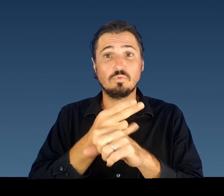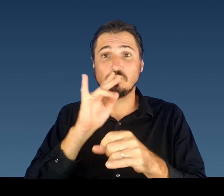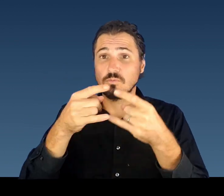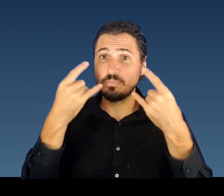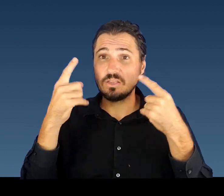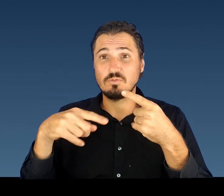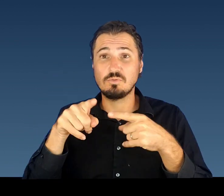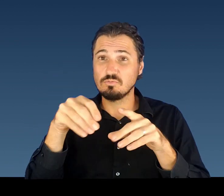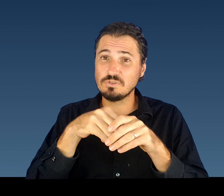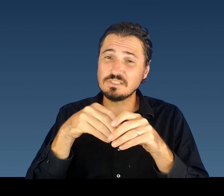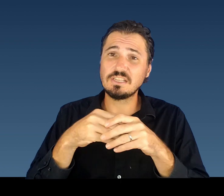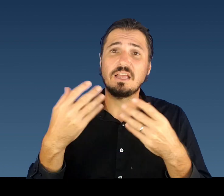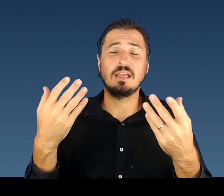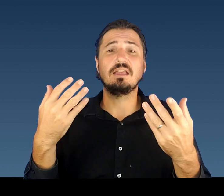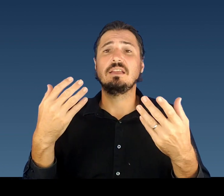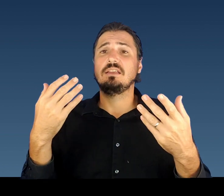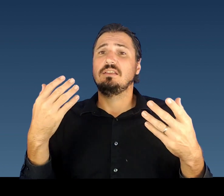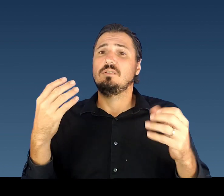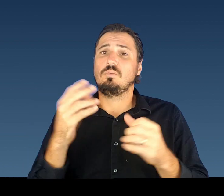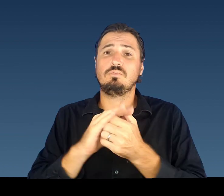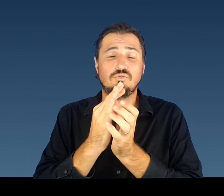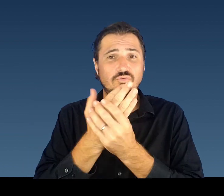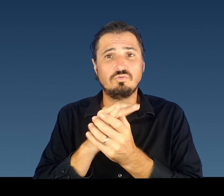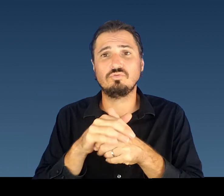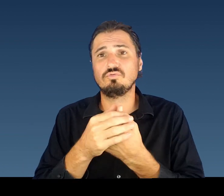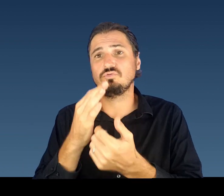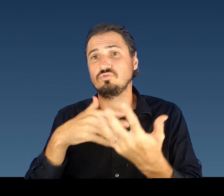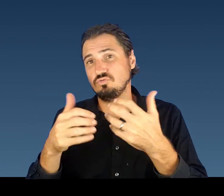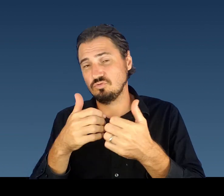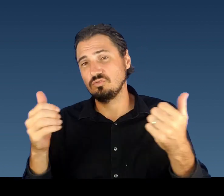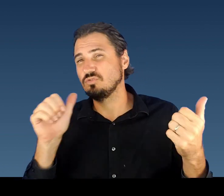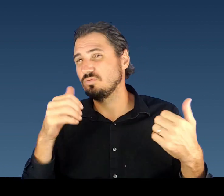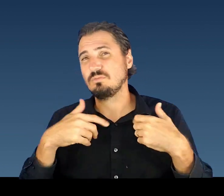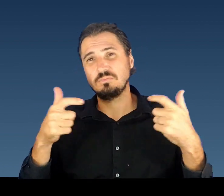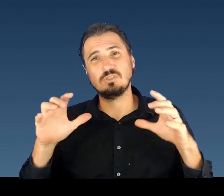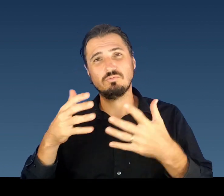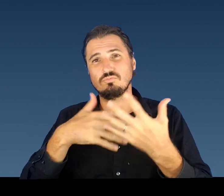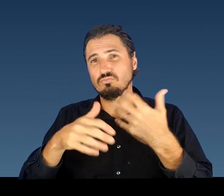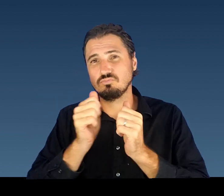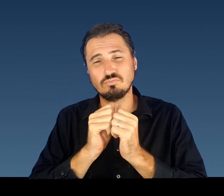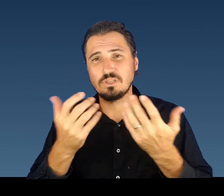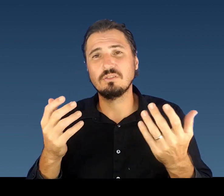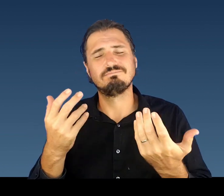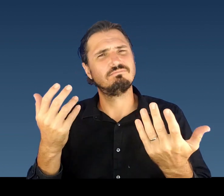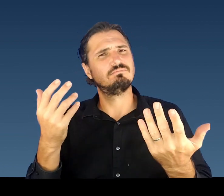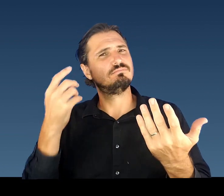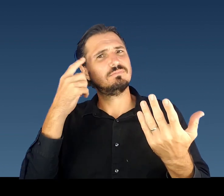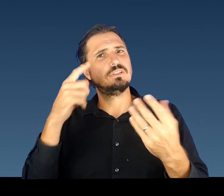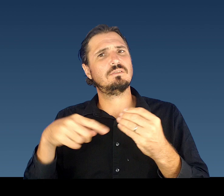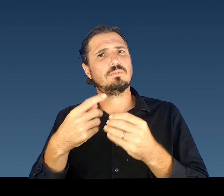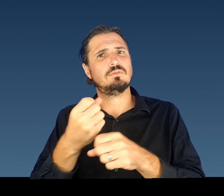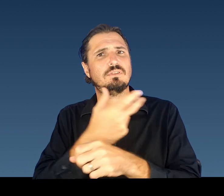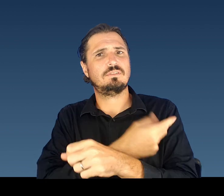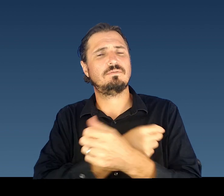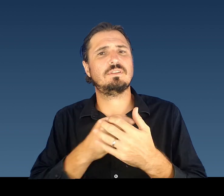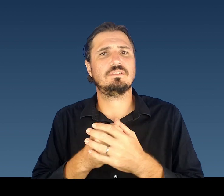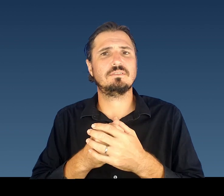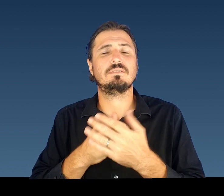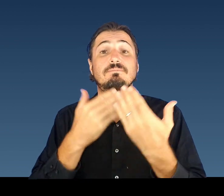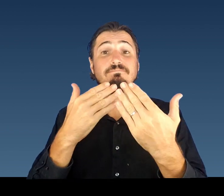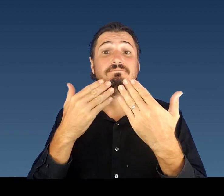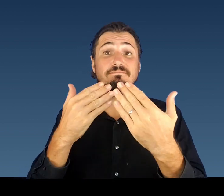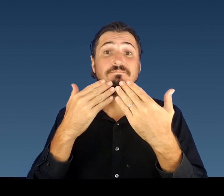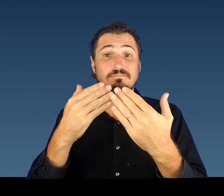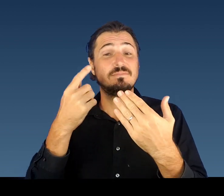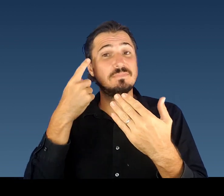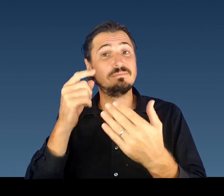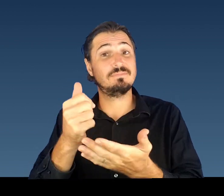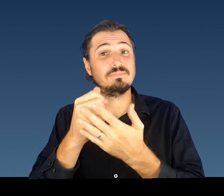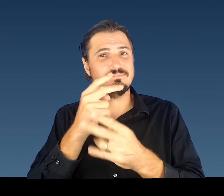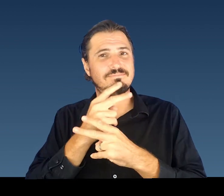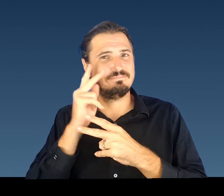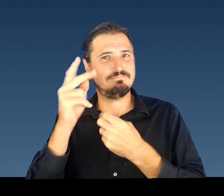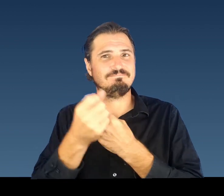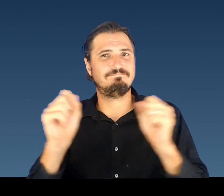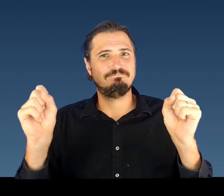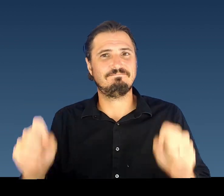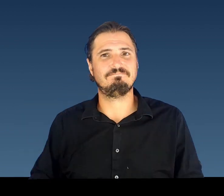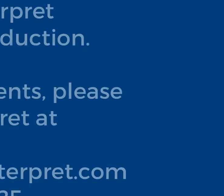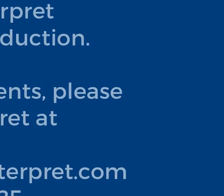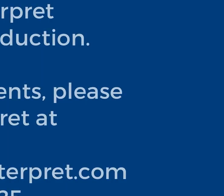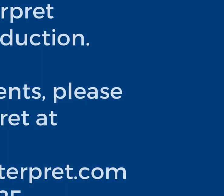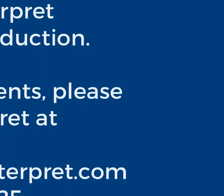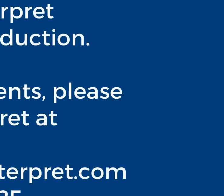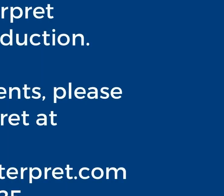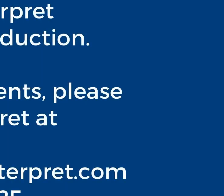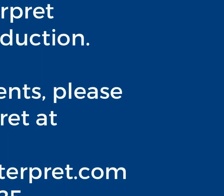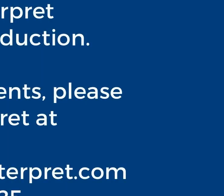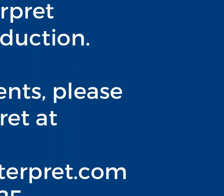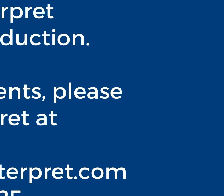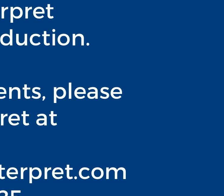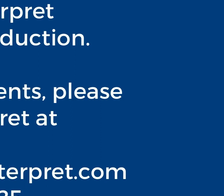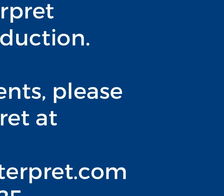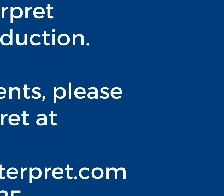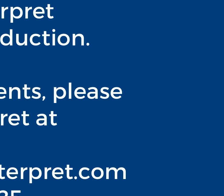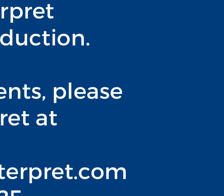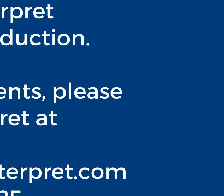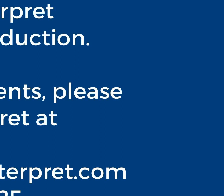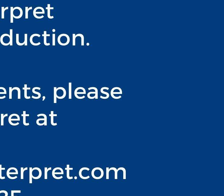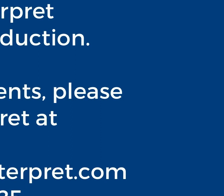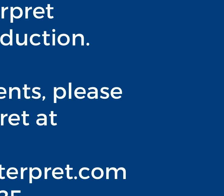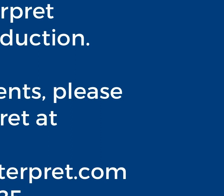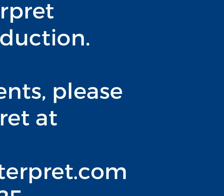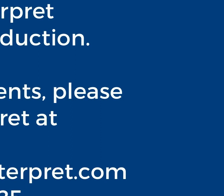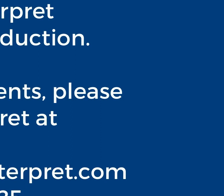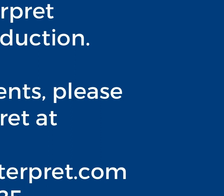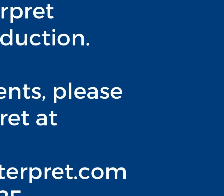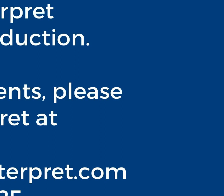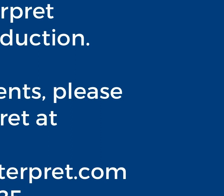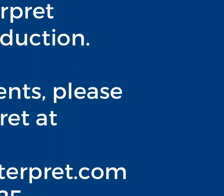Walk-ins are also accepted every day at Safeway, Longs, Costco, Walmart, Kaiser and Hoola Lahui. A full list of locations is available at Kauai.gov/vaccine